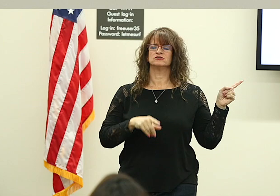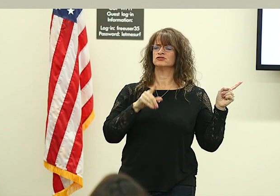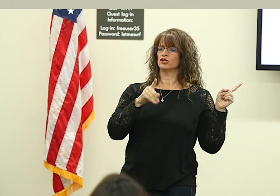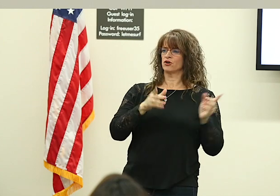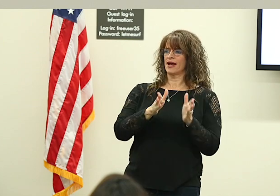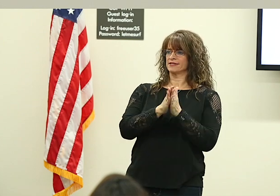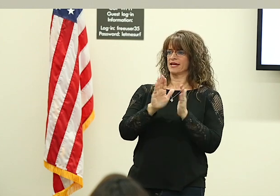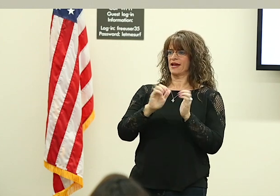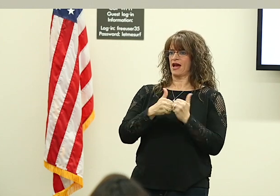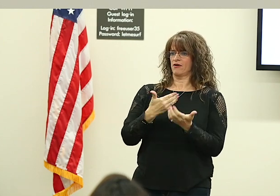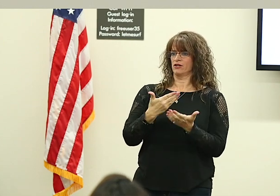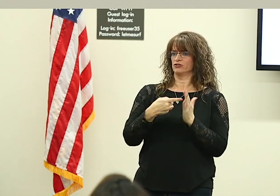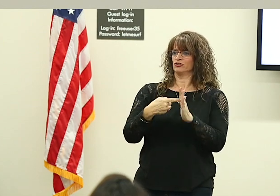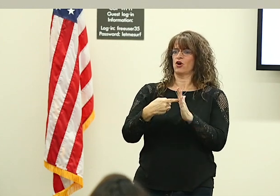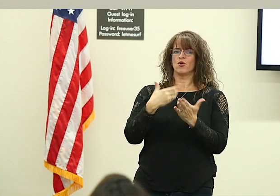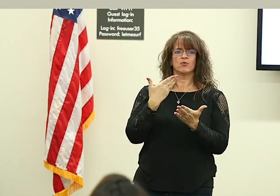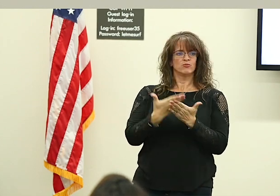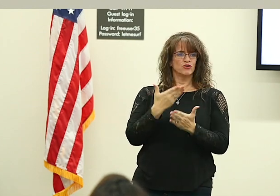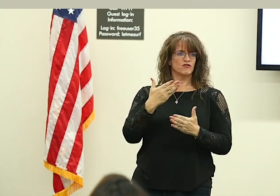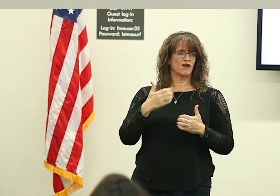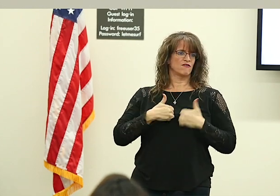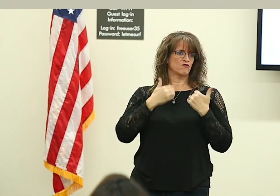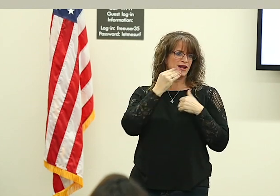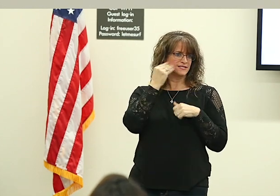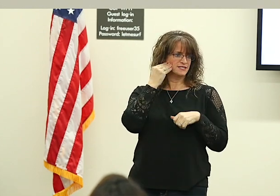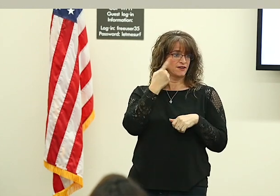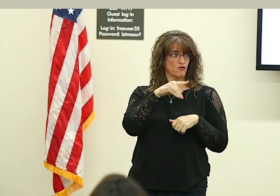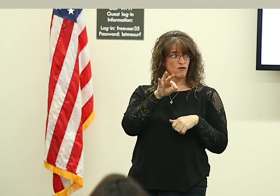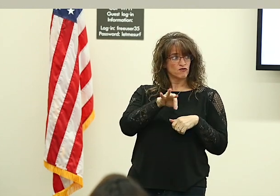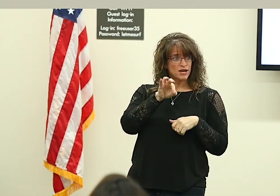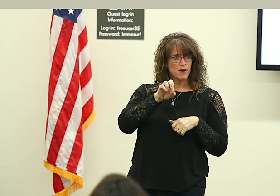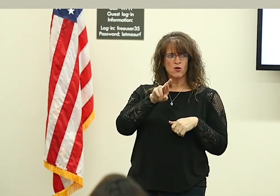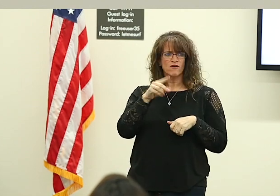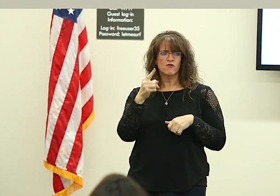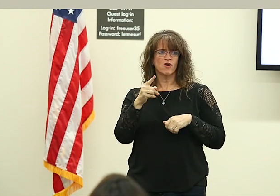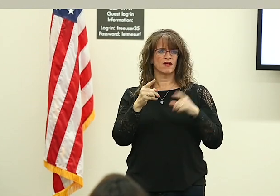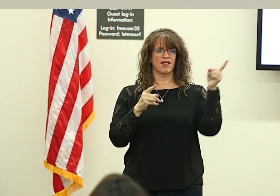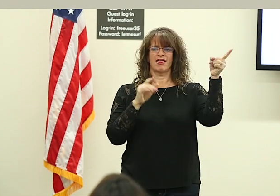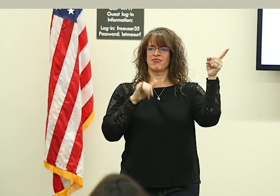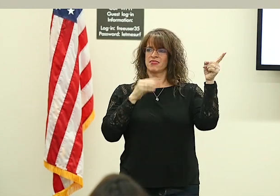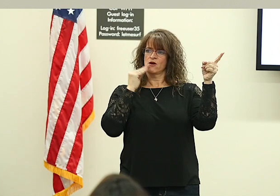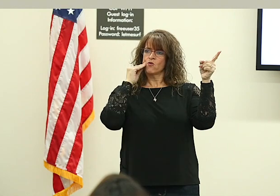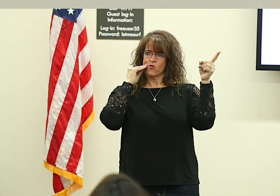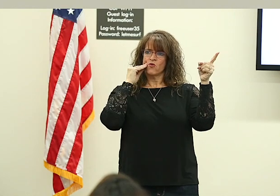proof of residency for Fremont? Or for the household? - For the house I live in now.